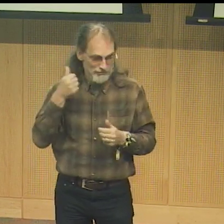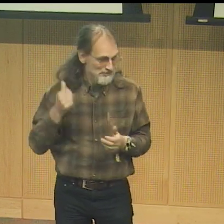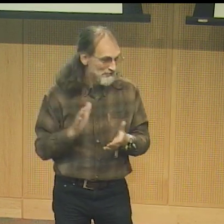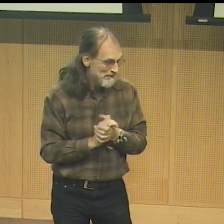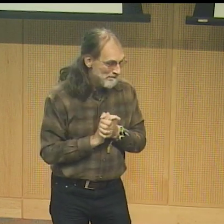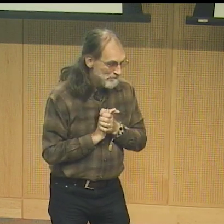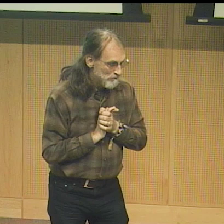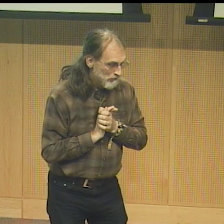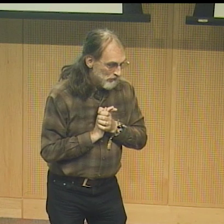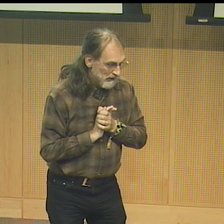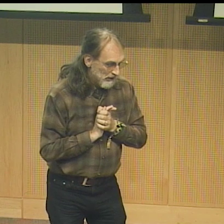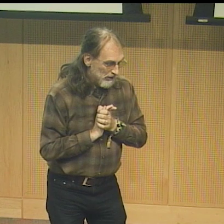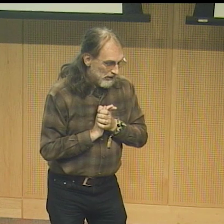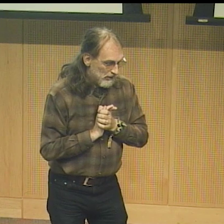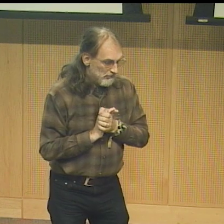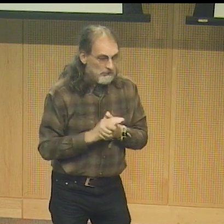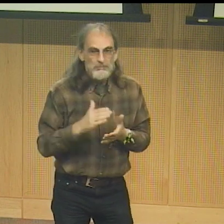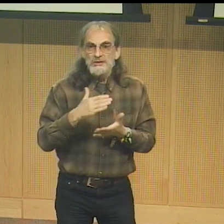been so powerful for so many people.